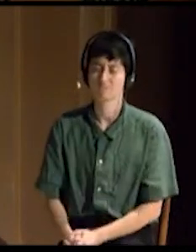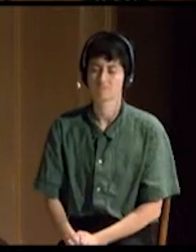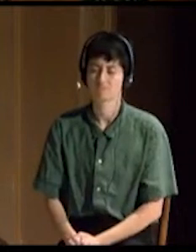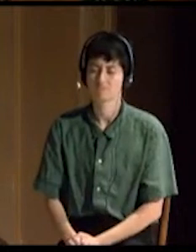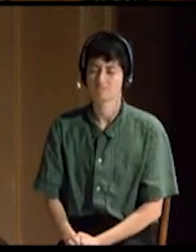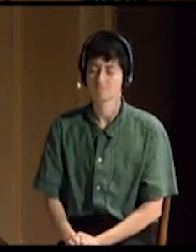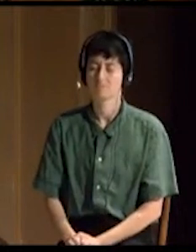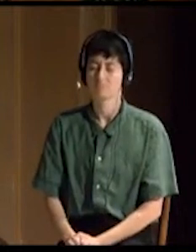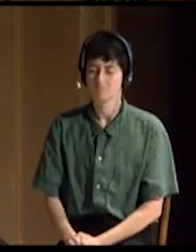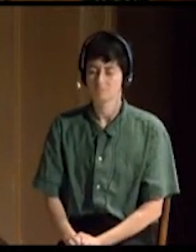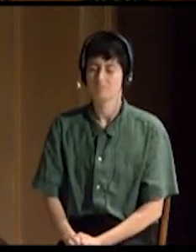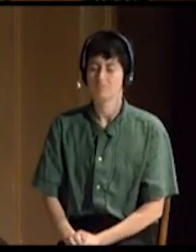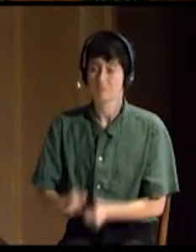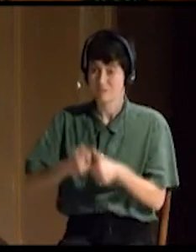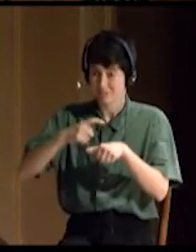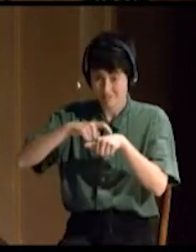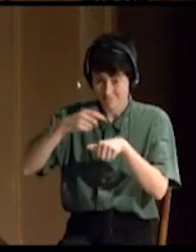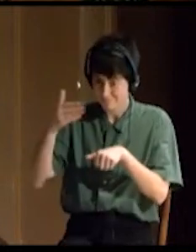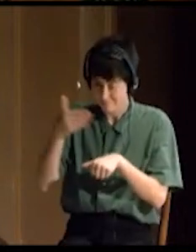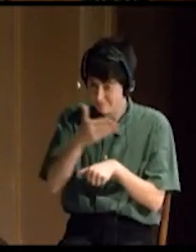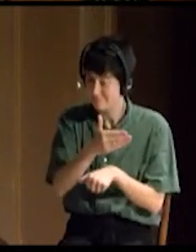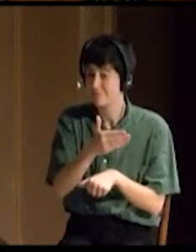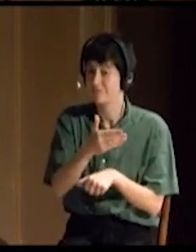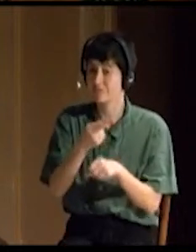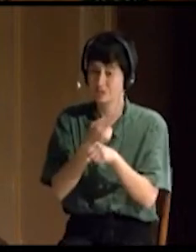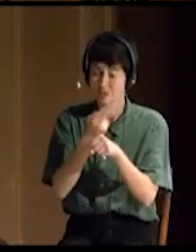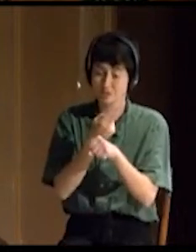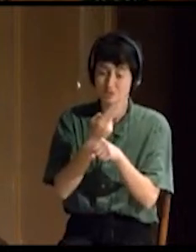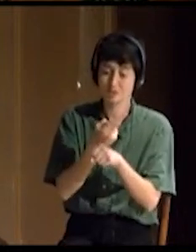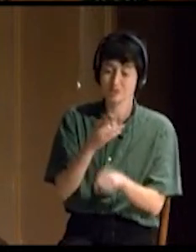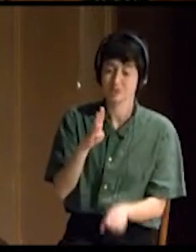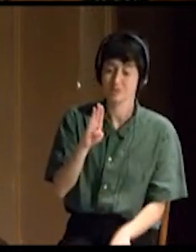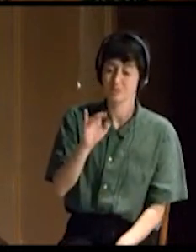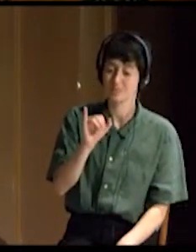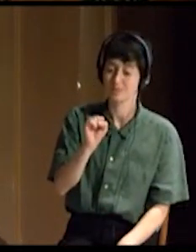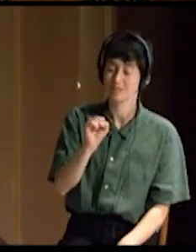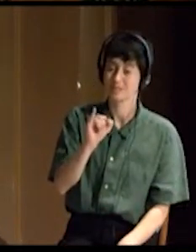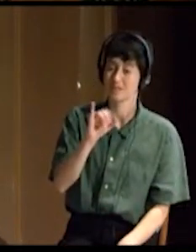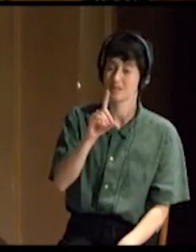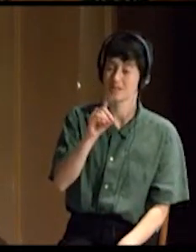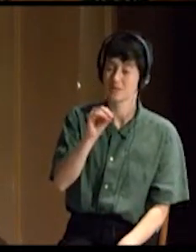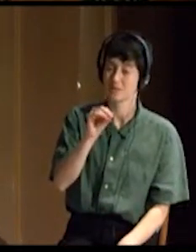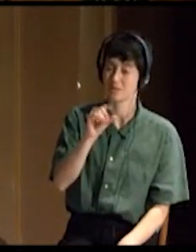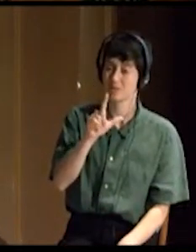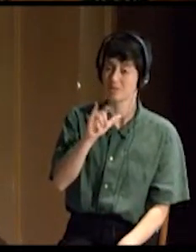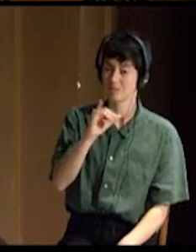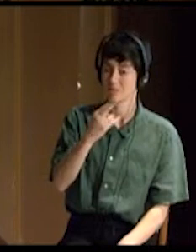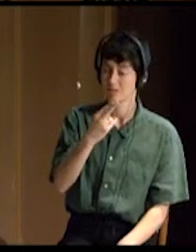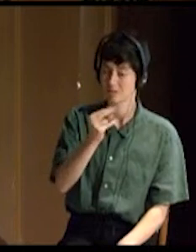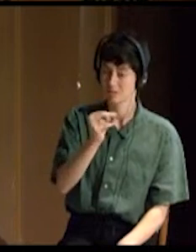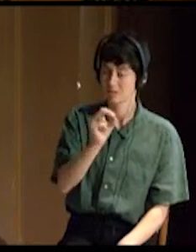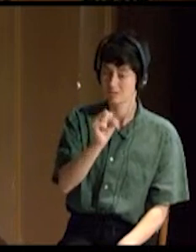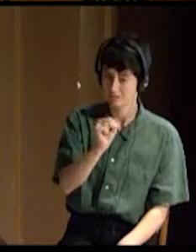with basidiolichens and with historical samples. And these two that you see on your left